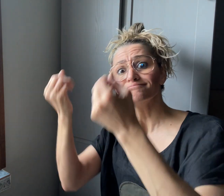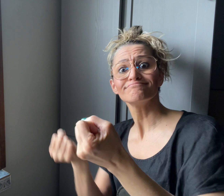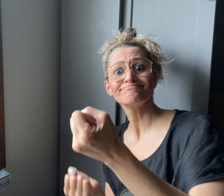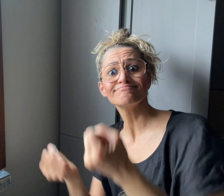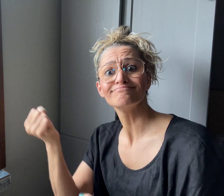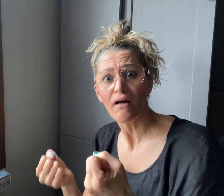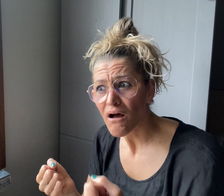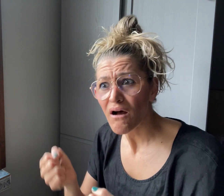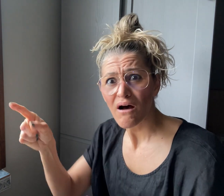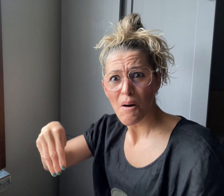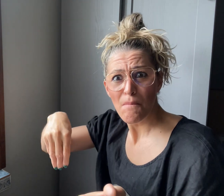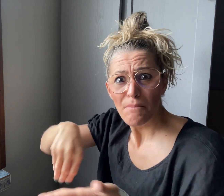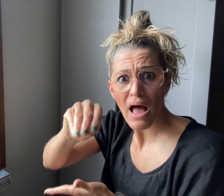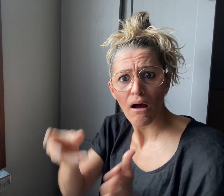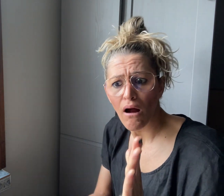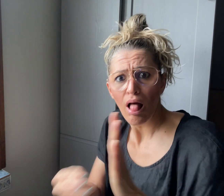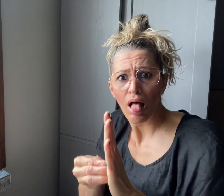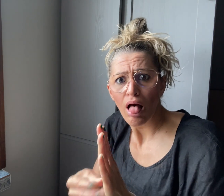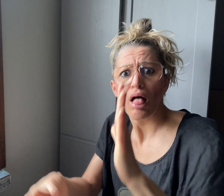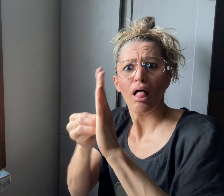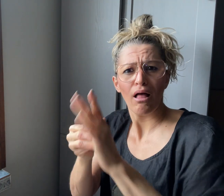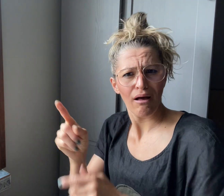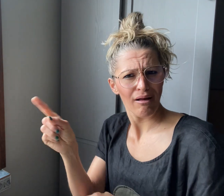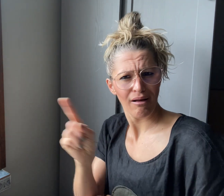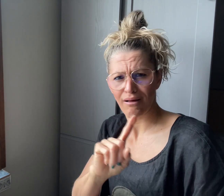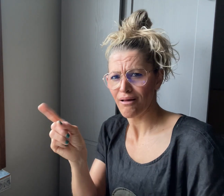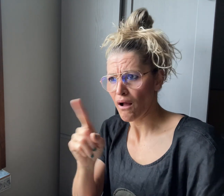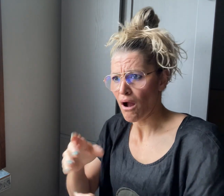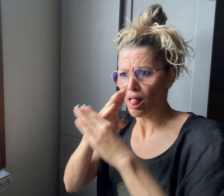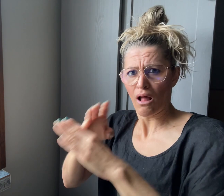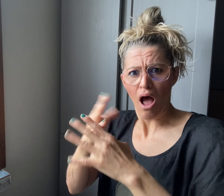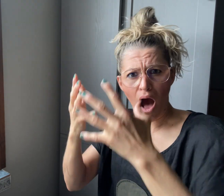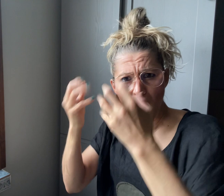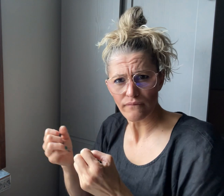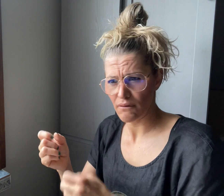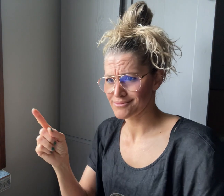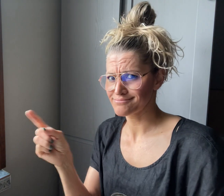say Deaf drivers should not have extra expenses or